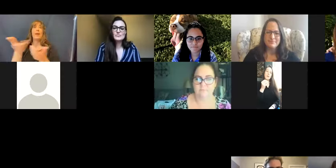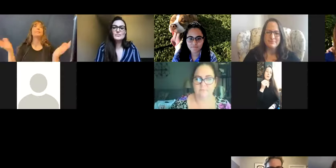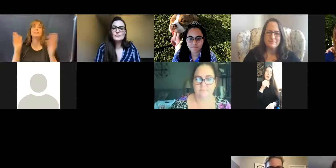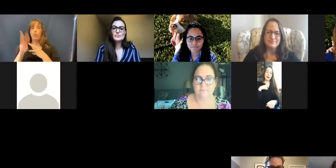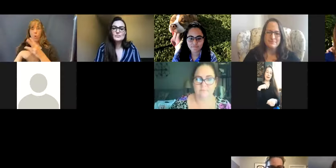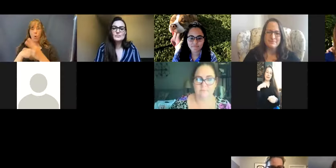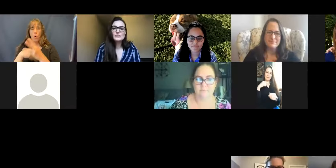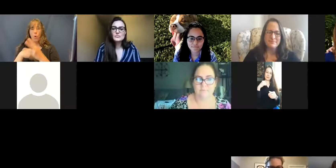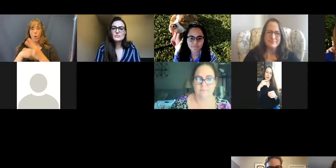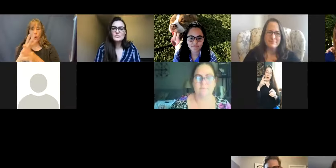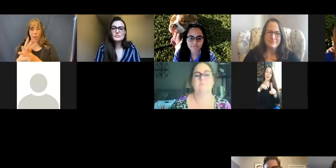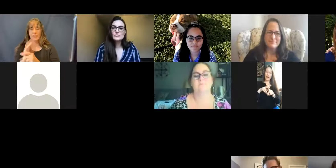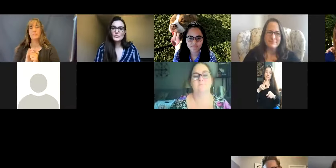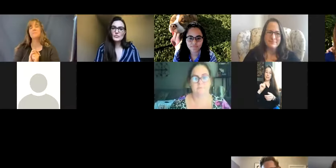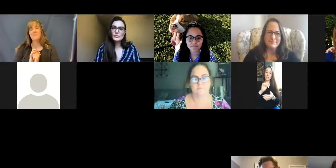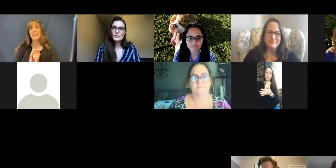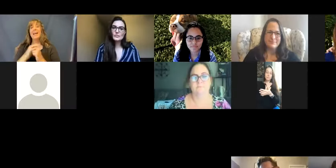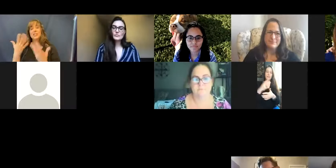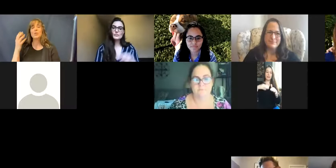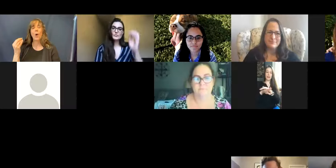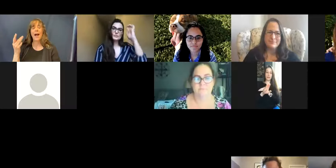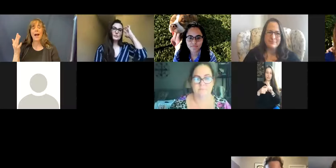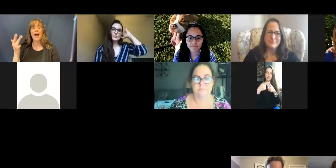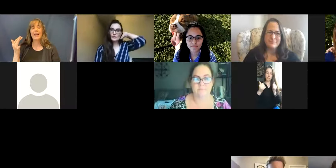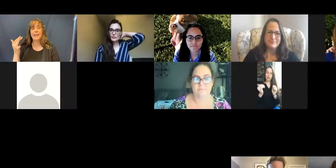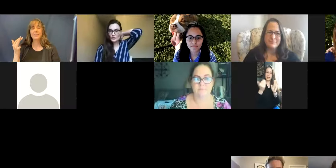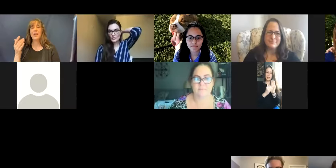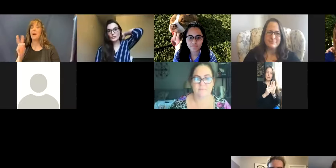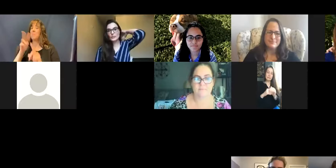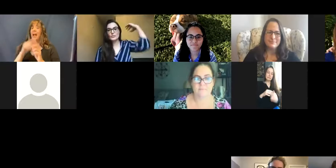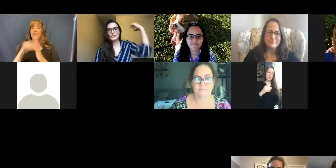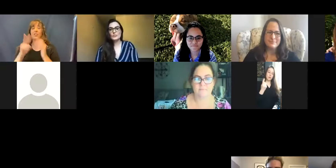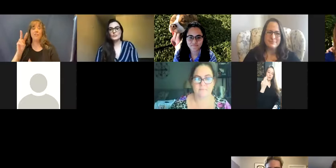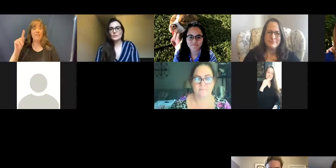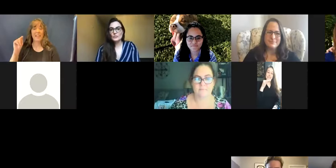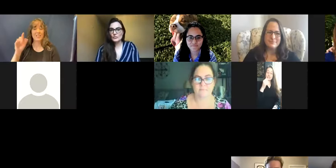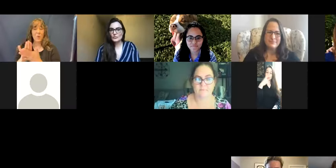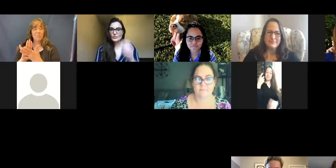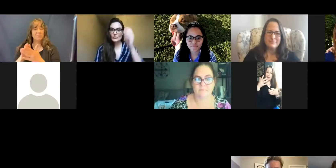So I applied to vet school and got in on the first try again. The only reason is because